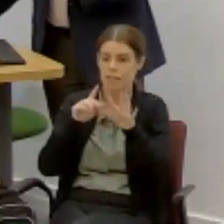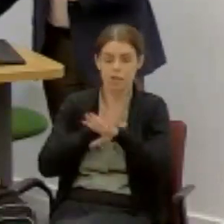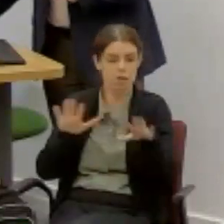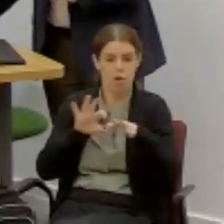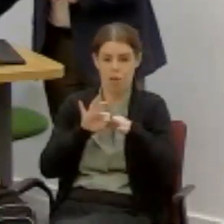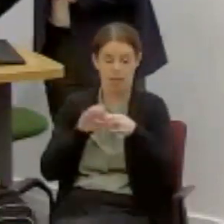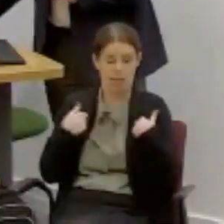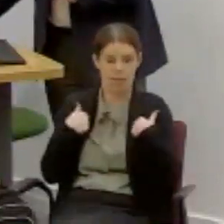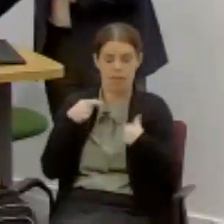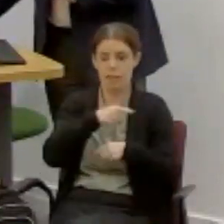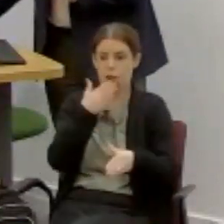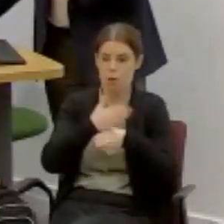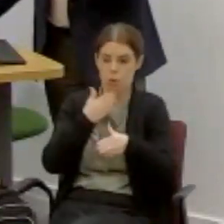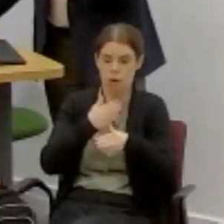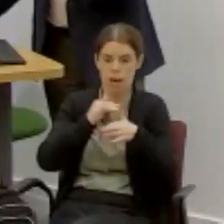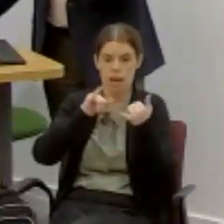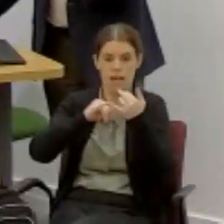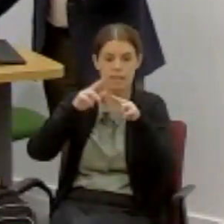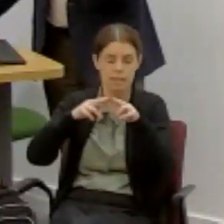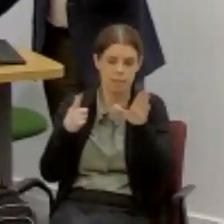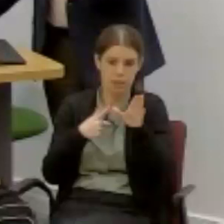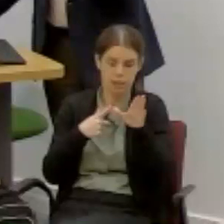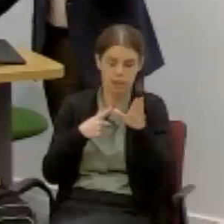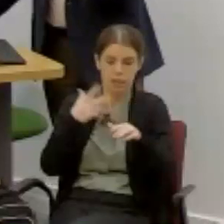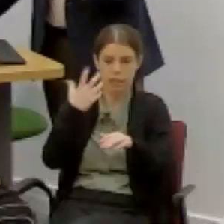to work for Scottish People Association or really integral to integrity.